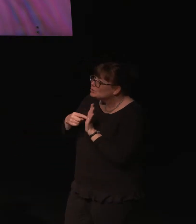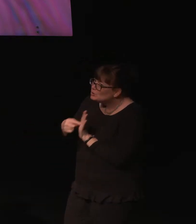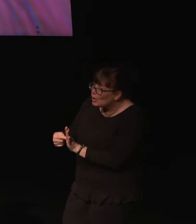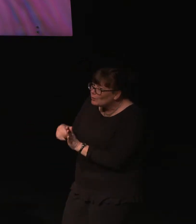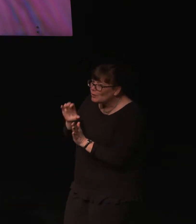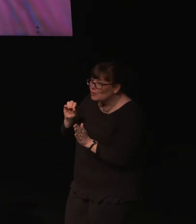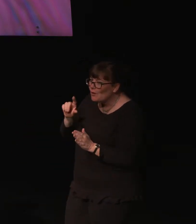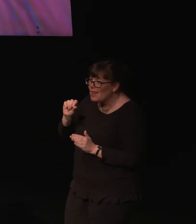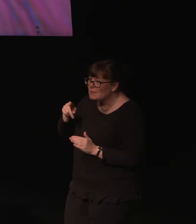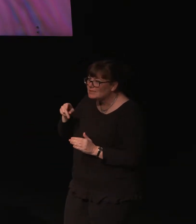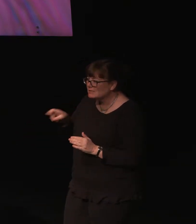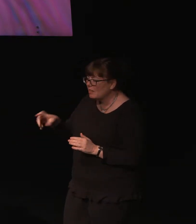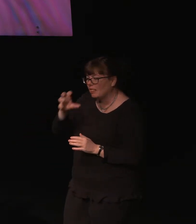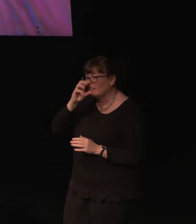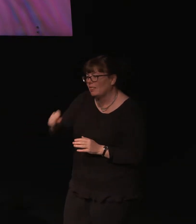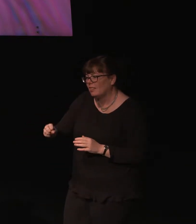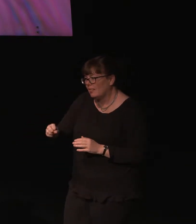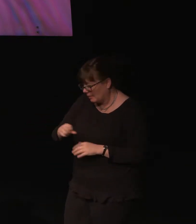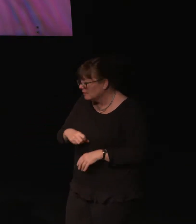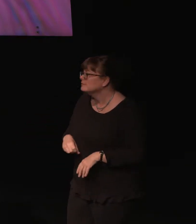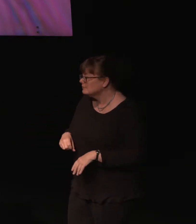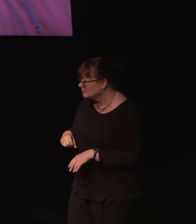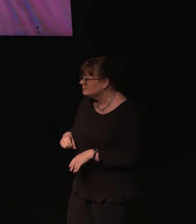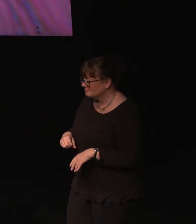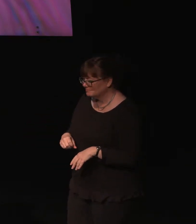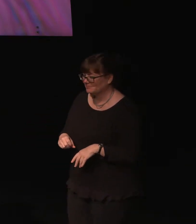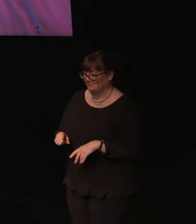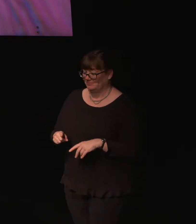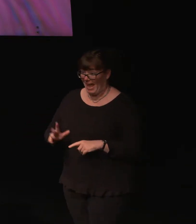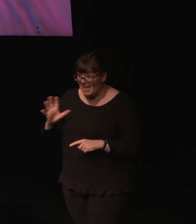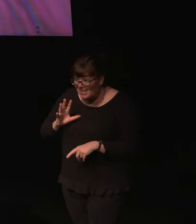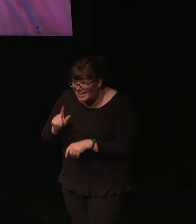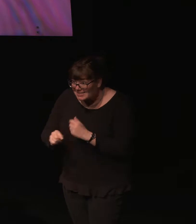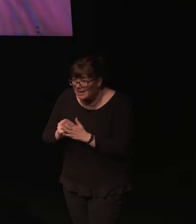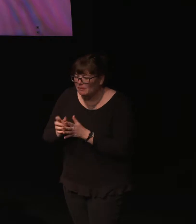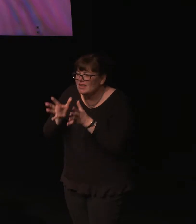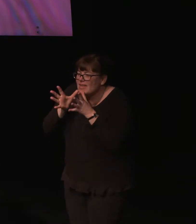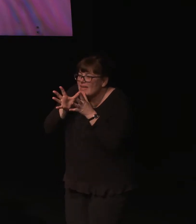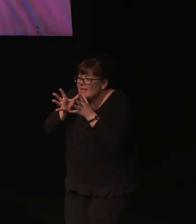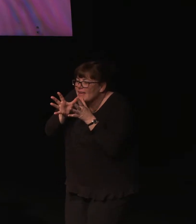and she absolutely fell in love with it, but at the time I hated it. This little, tiny prototype